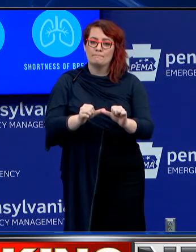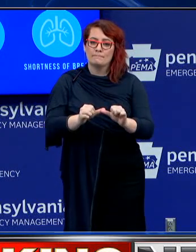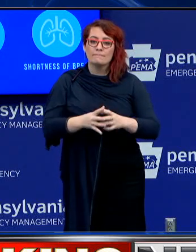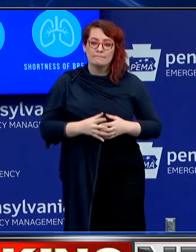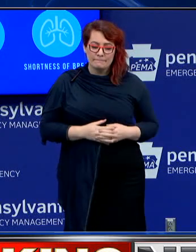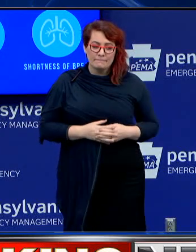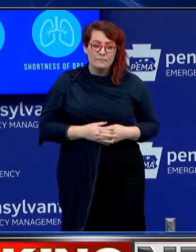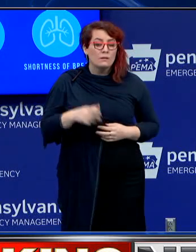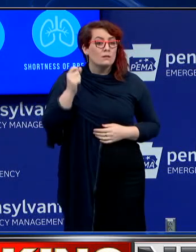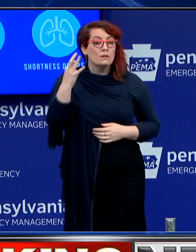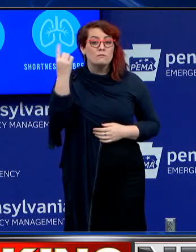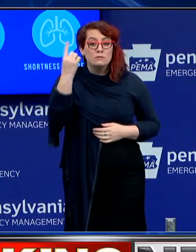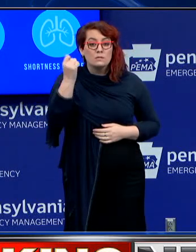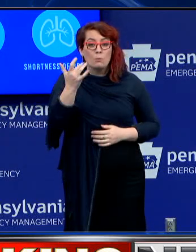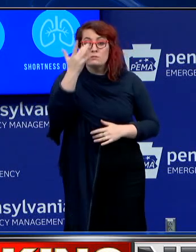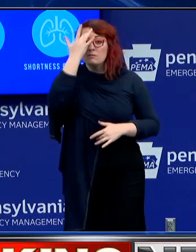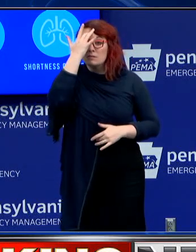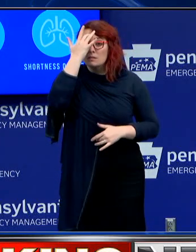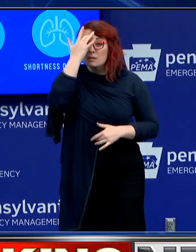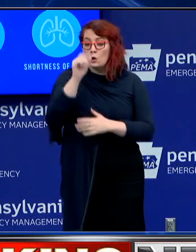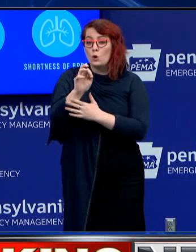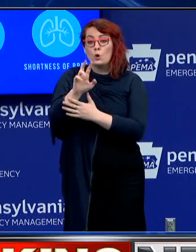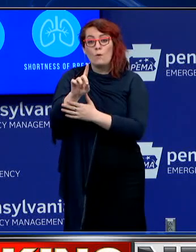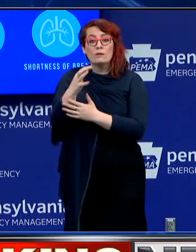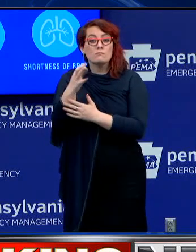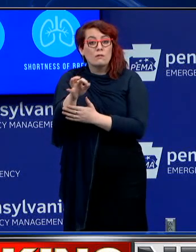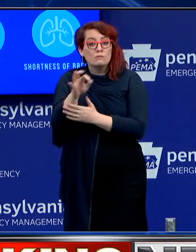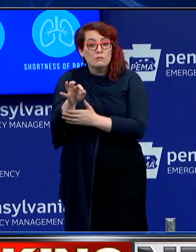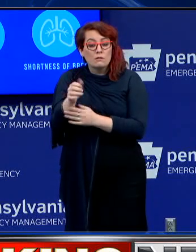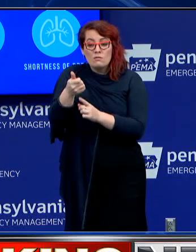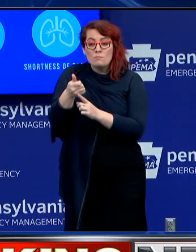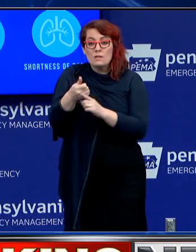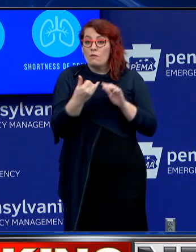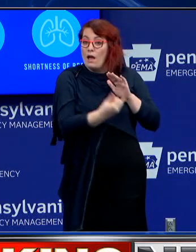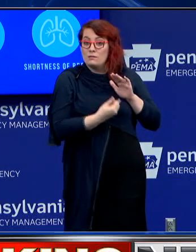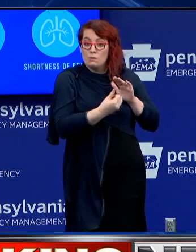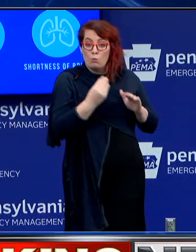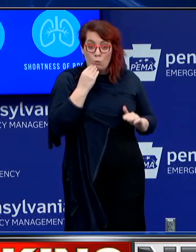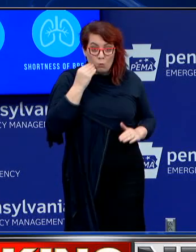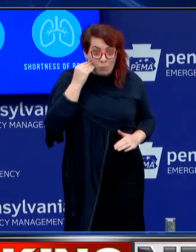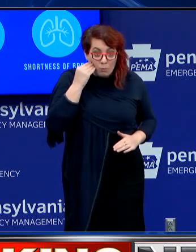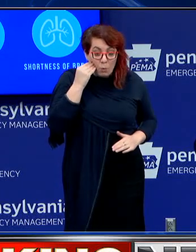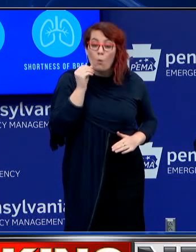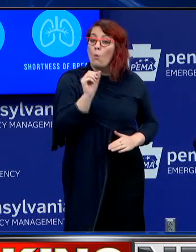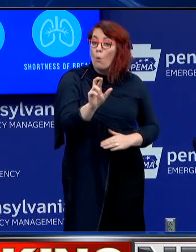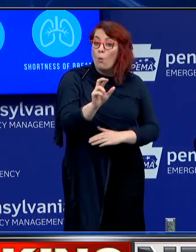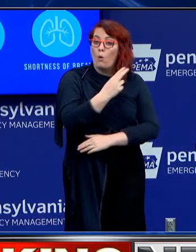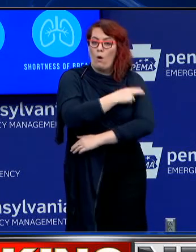MORE IMPORTANTLY WHAT WILL YOU COOK FOR ME. >> WE JUST RECENTLY MADE A COOK FOR ME. >> WE JUST RECENTLY MADE A SMOOTHY, I GUESS I'LL COOK I WAS WE JUST RECENTLY MADE A SMOOTHY, I GUESS I'LL COOK I WAS SMOOTH?